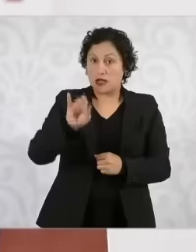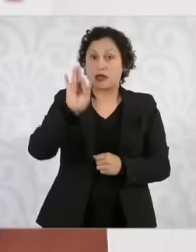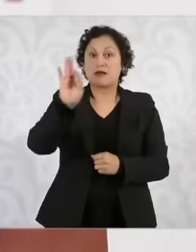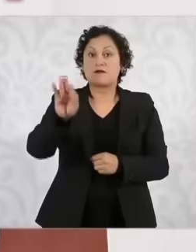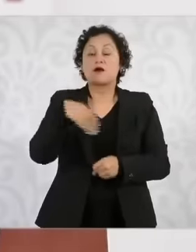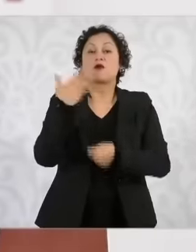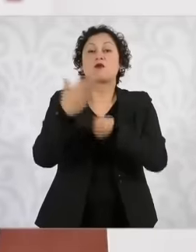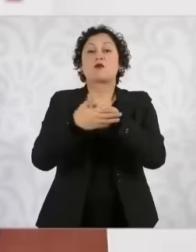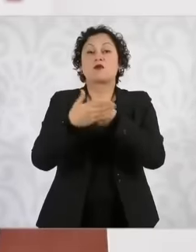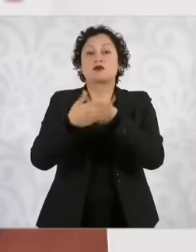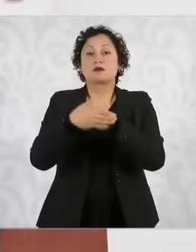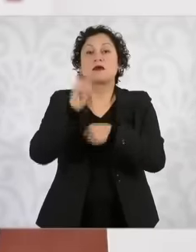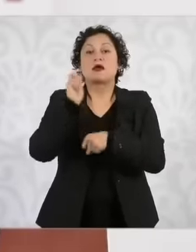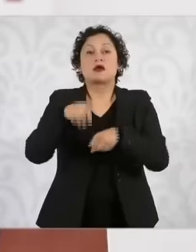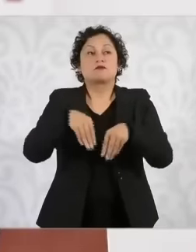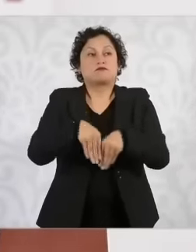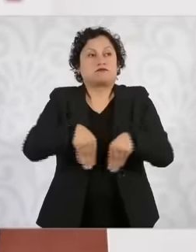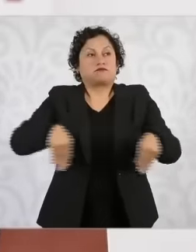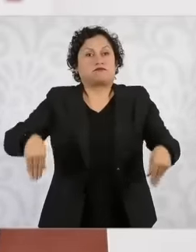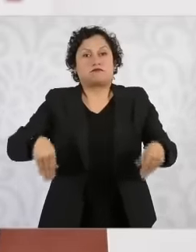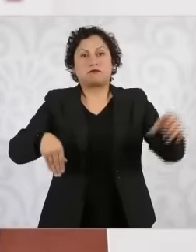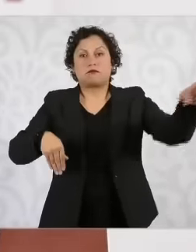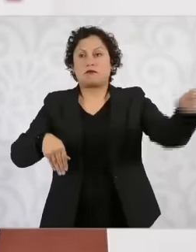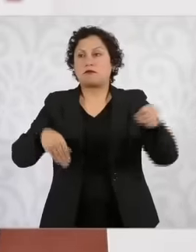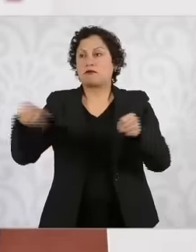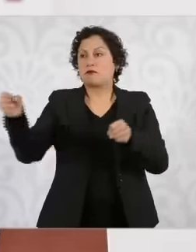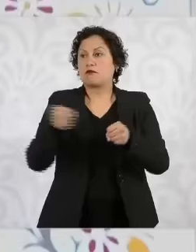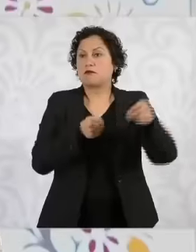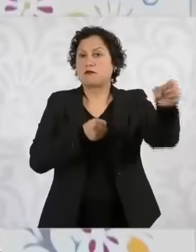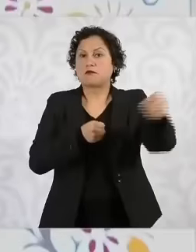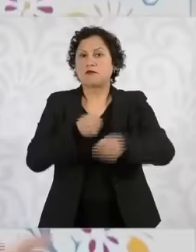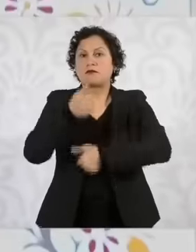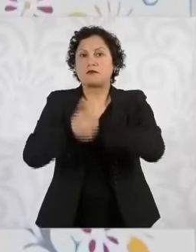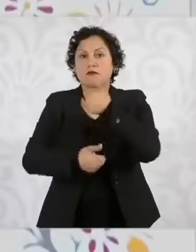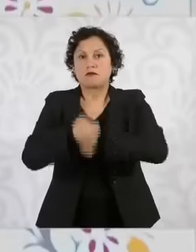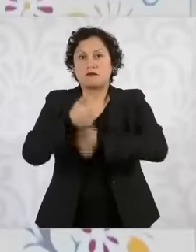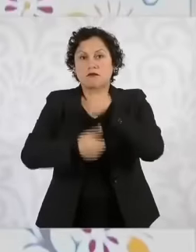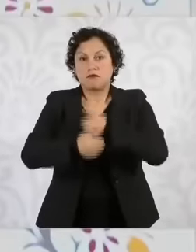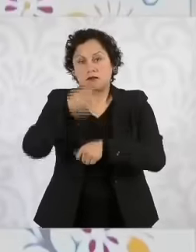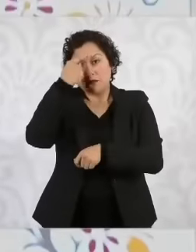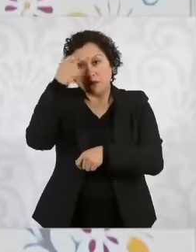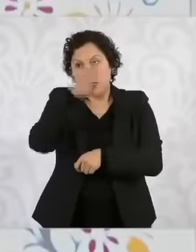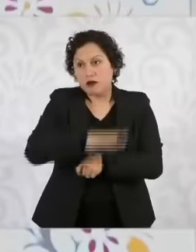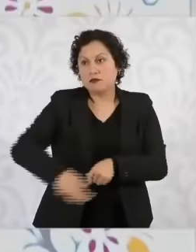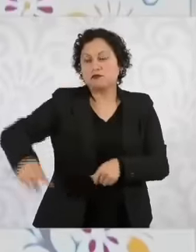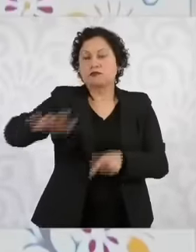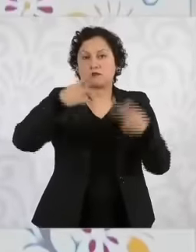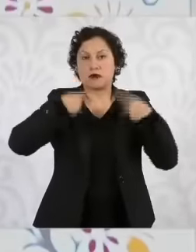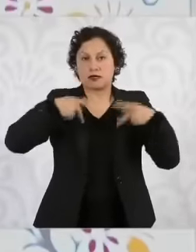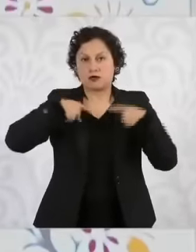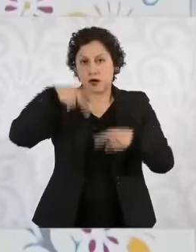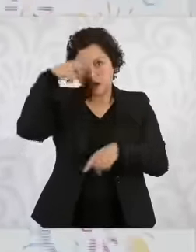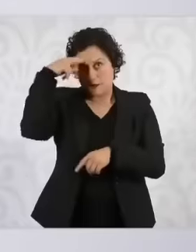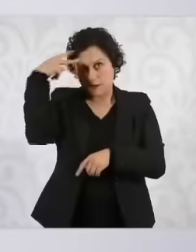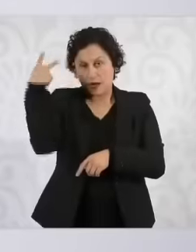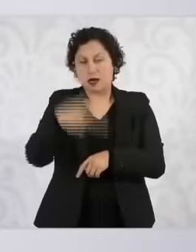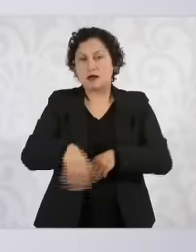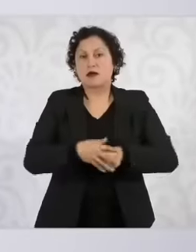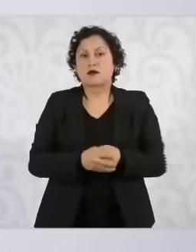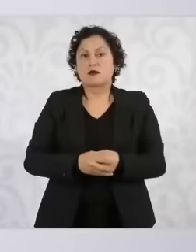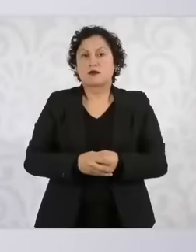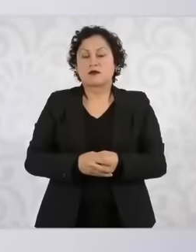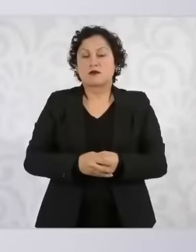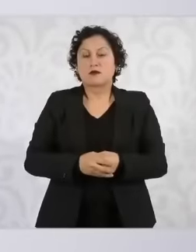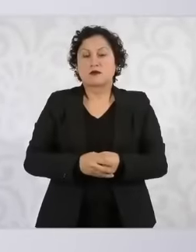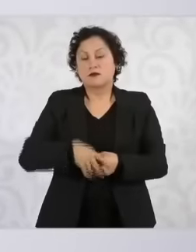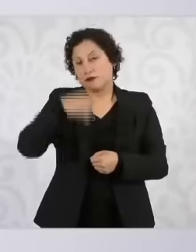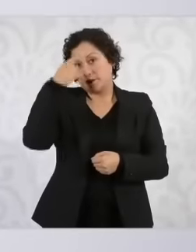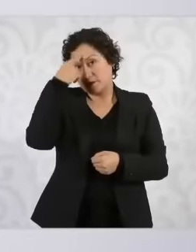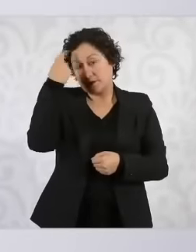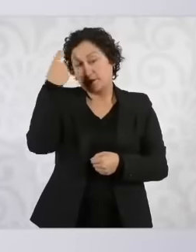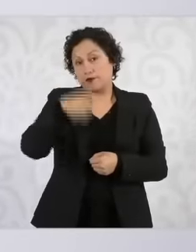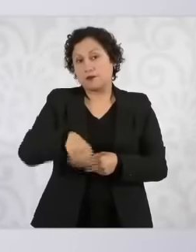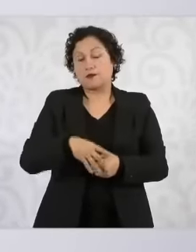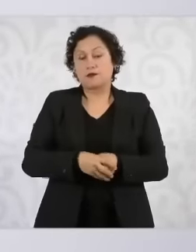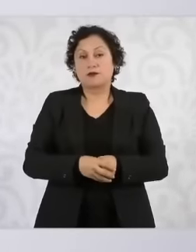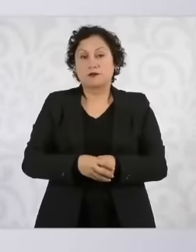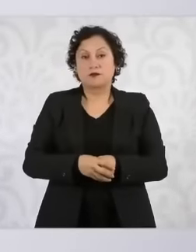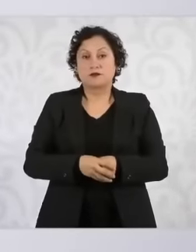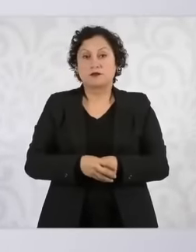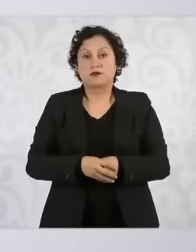impartial manner to the people and the nation and to the interests that are established in the